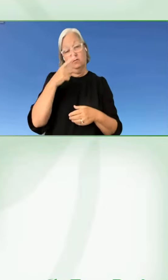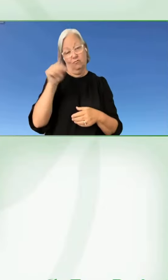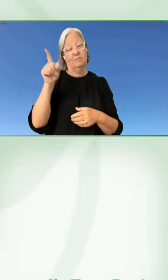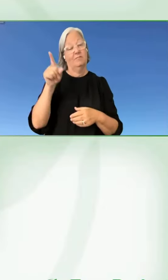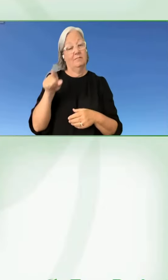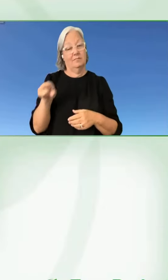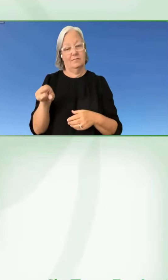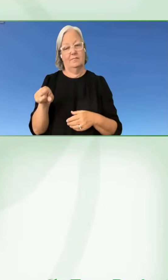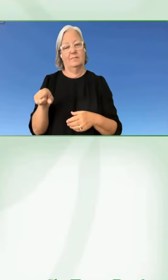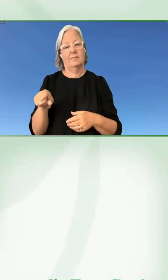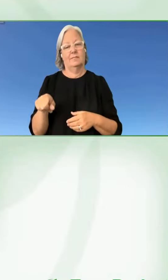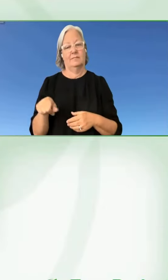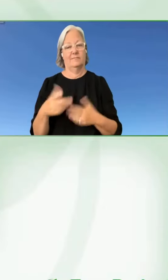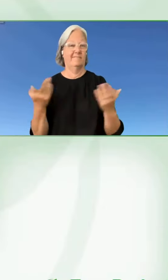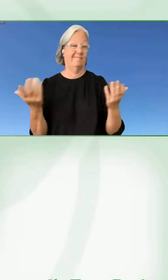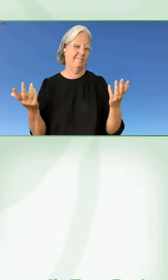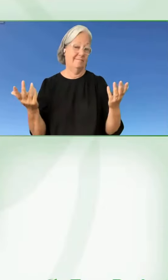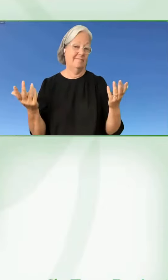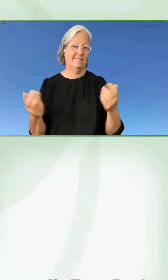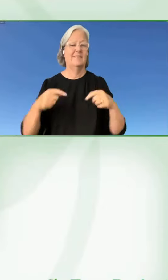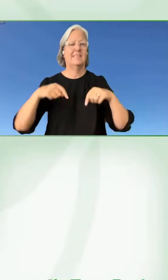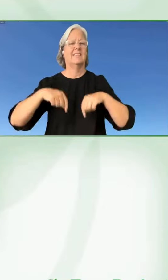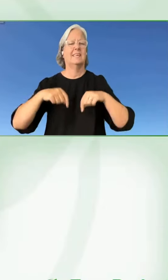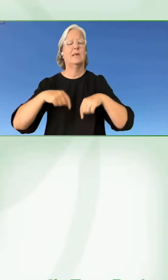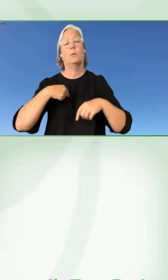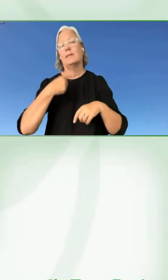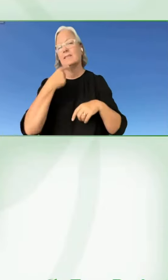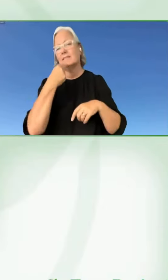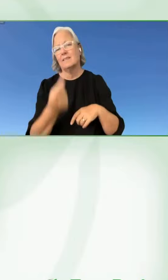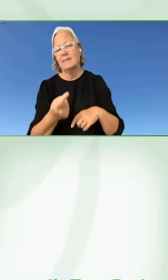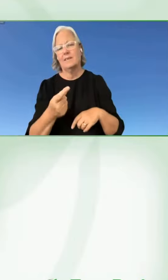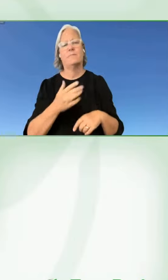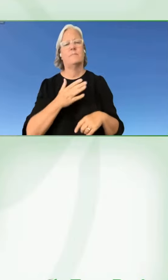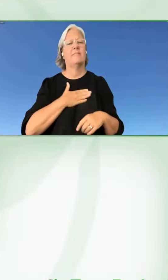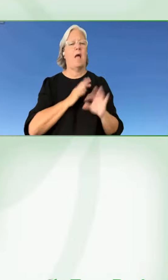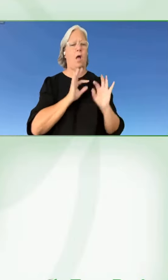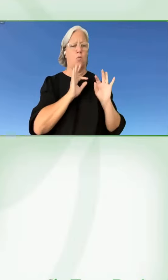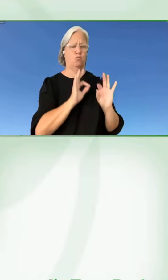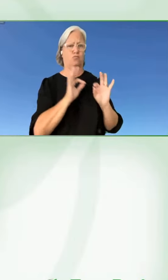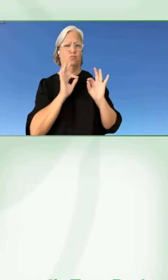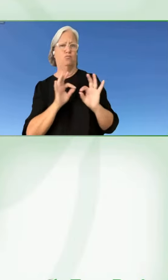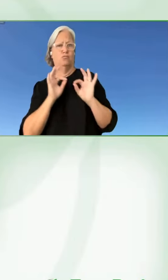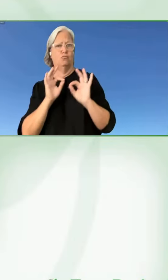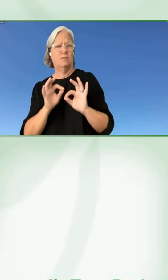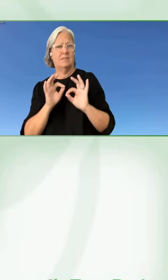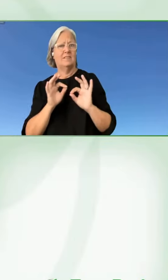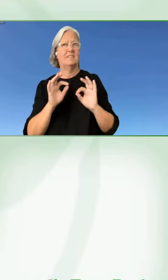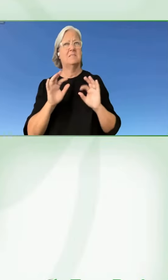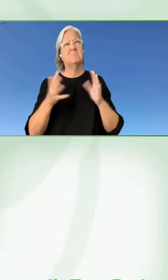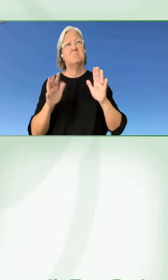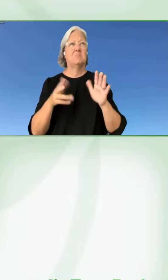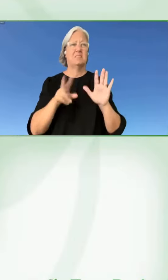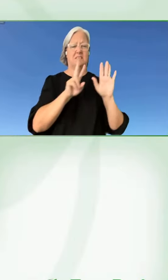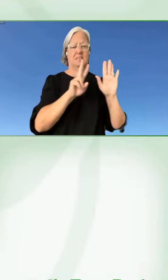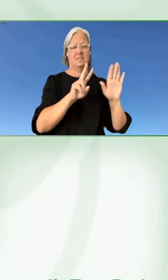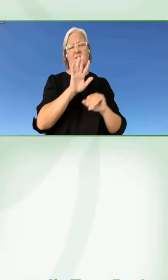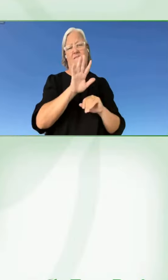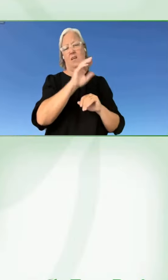We don't need too many people checking the outfit so scalability is something that we